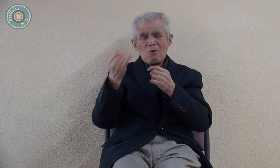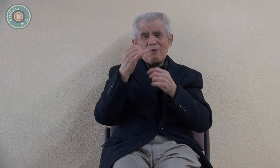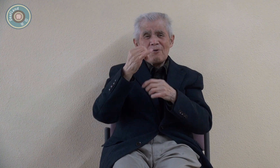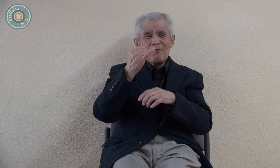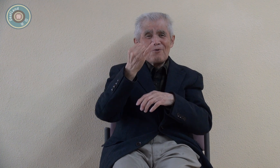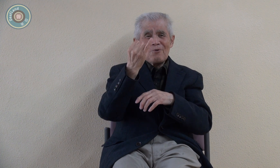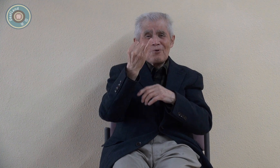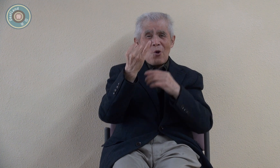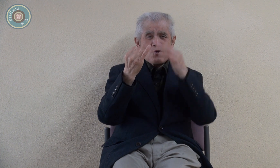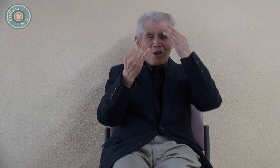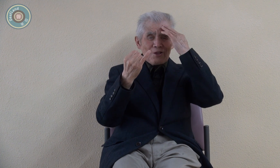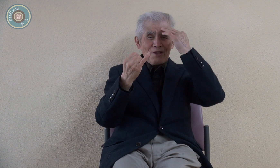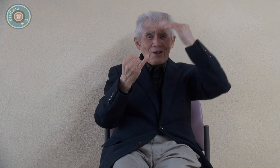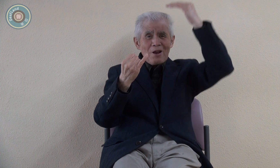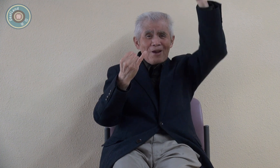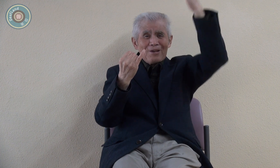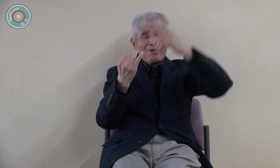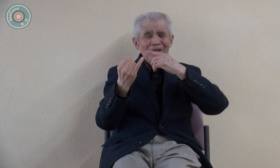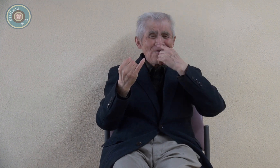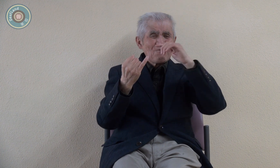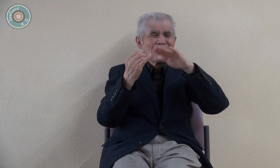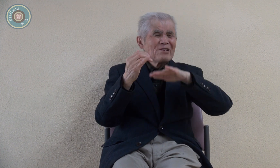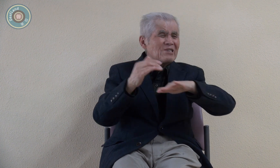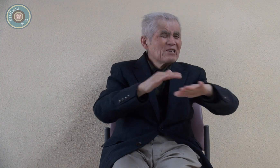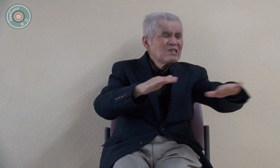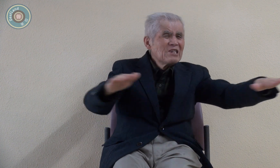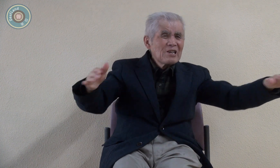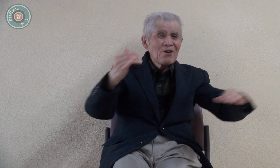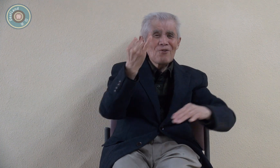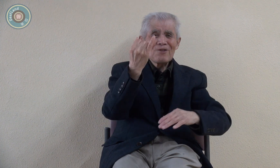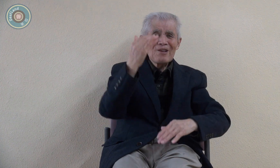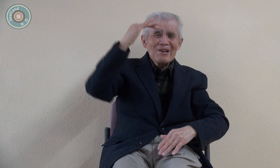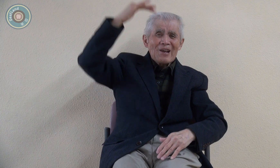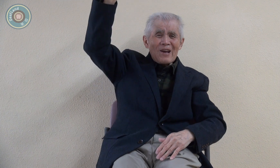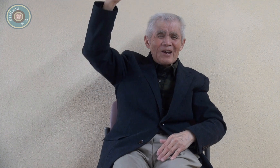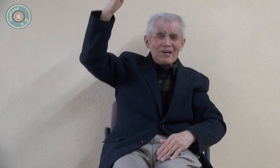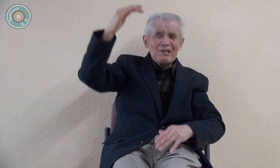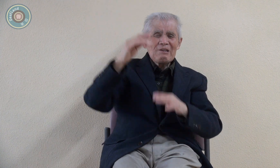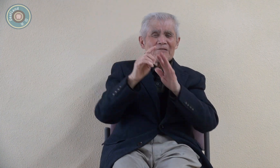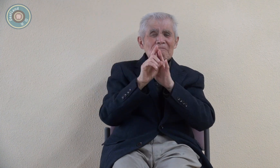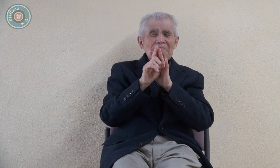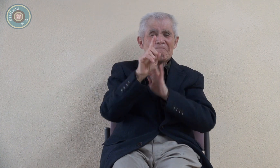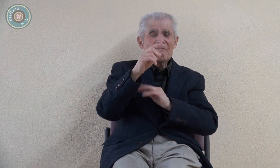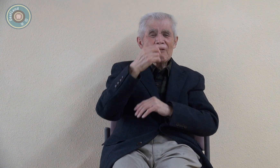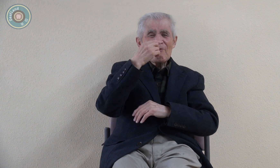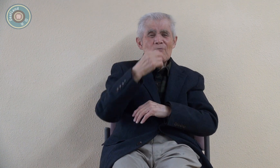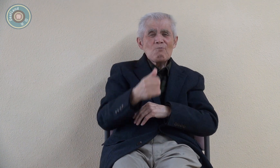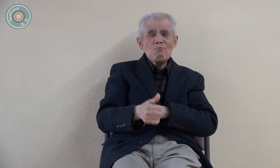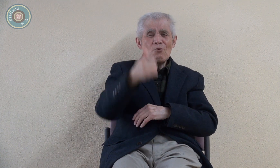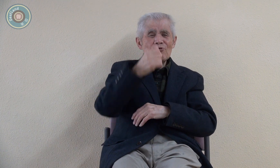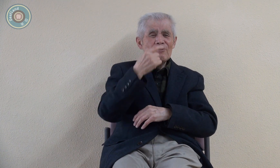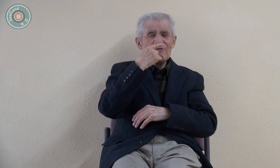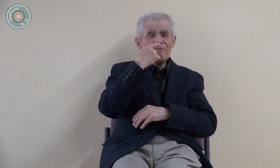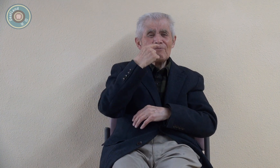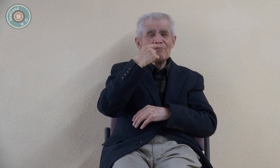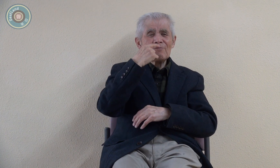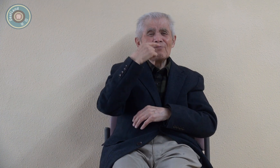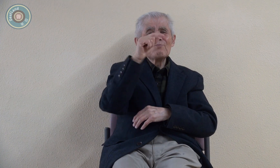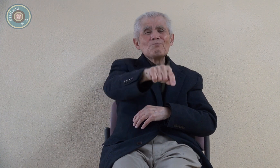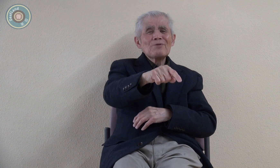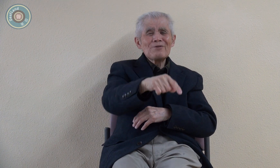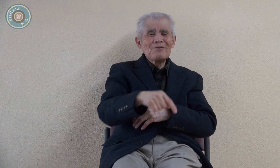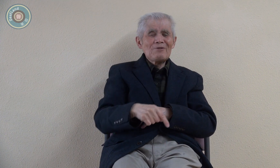A tall bossy girl gave us an order